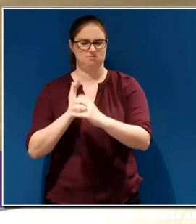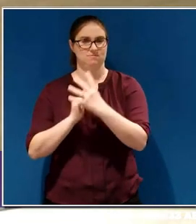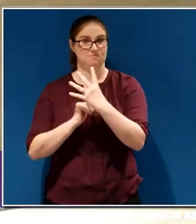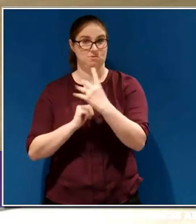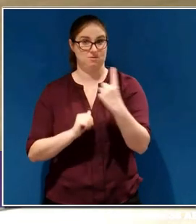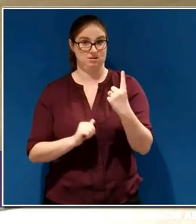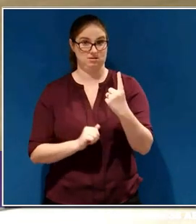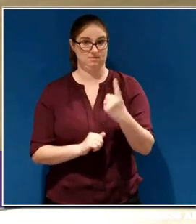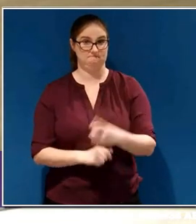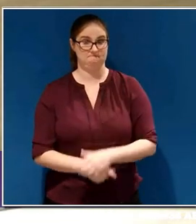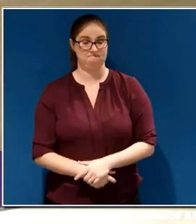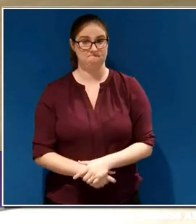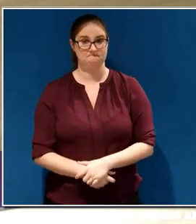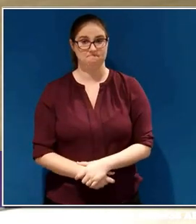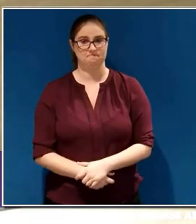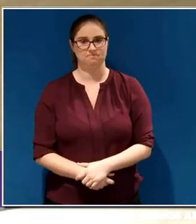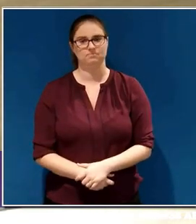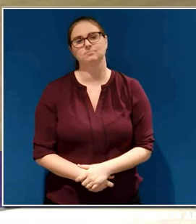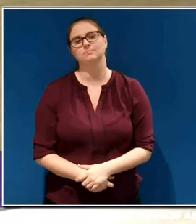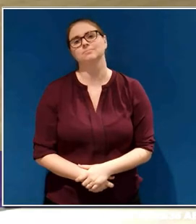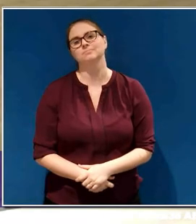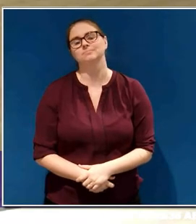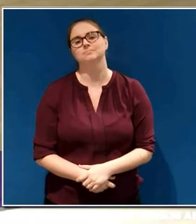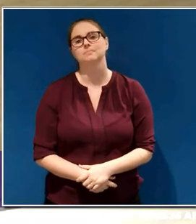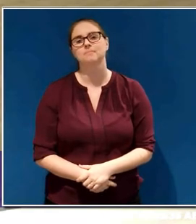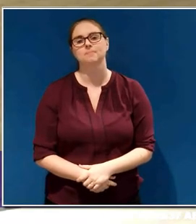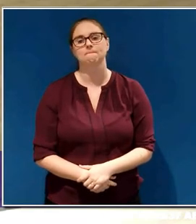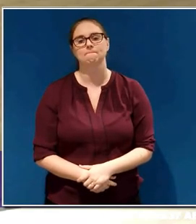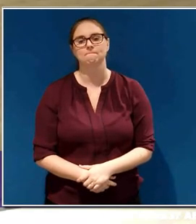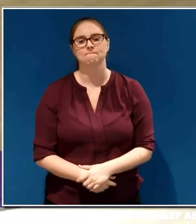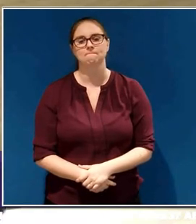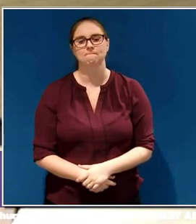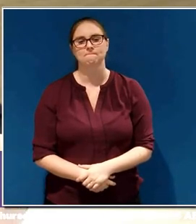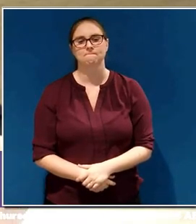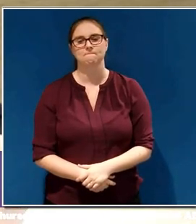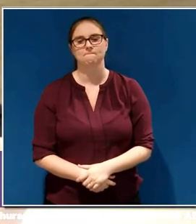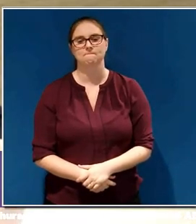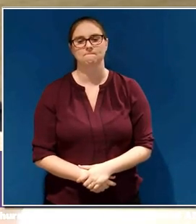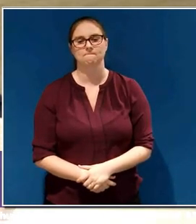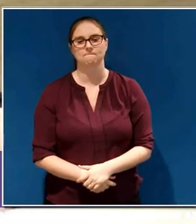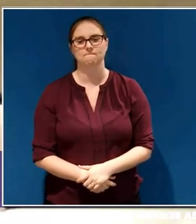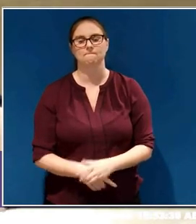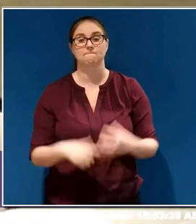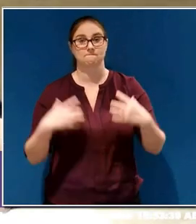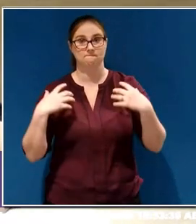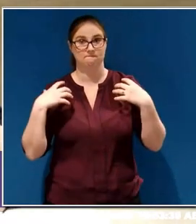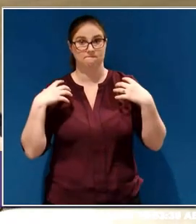And touch on the topic here May I ask a question first that relates to